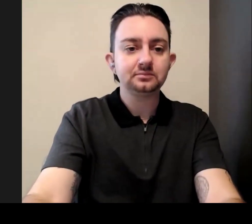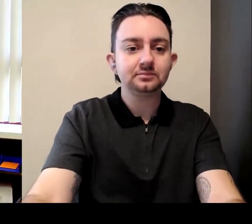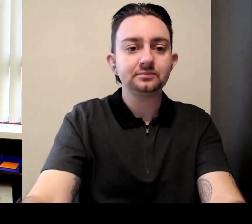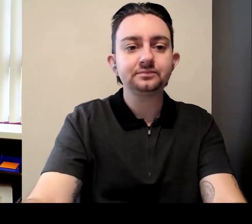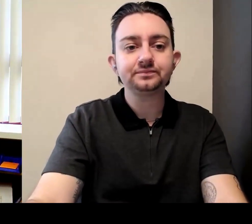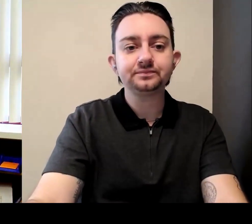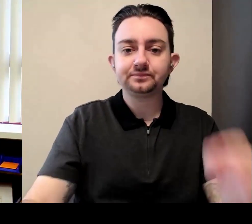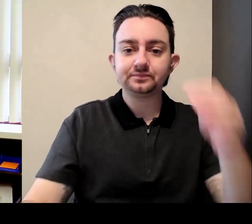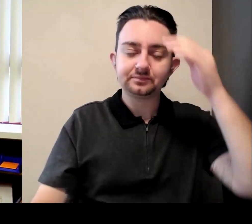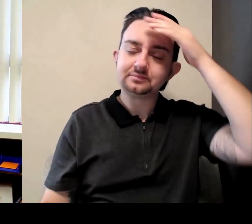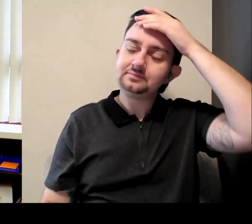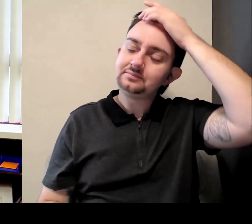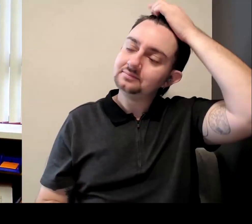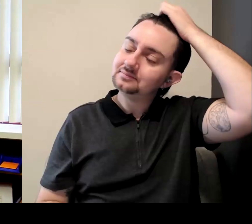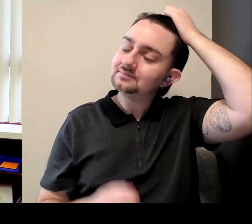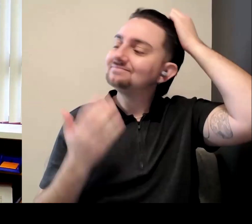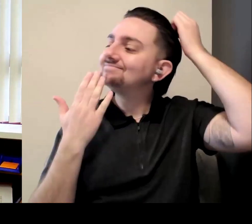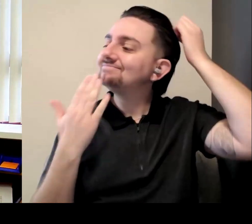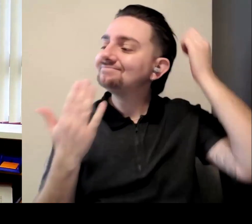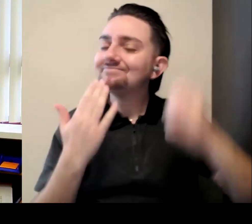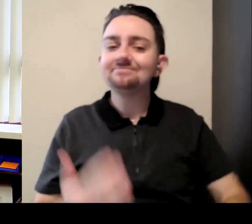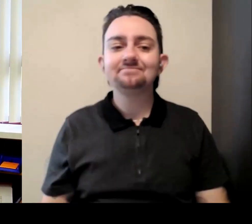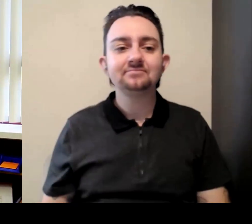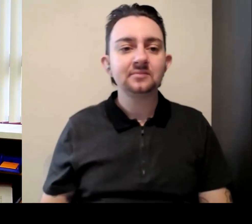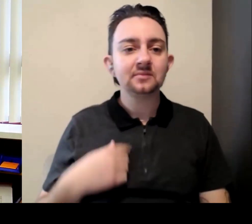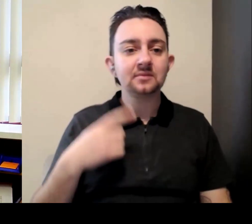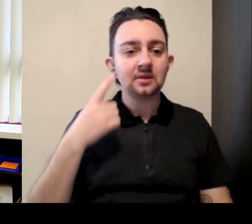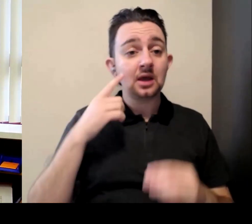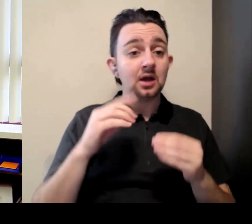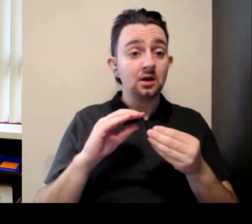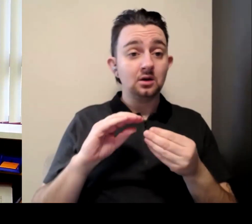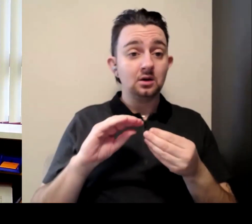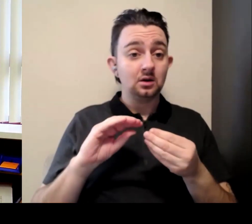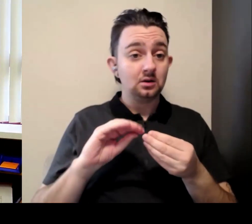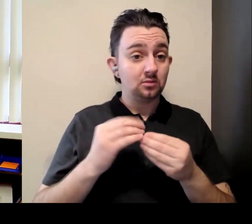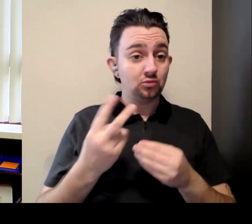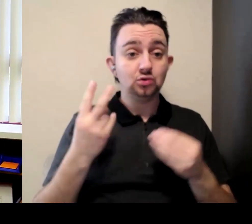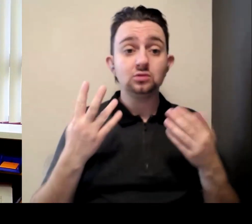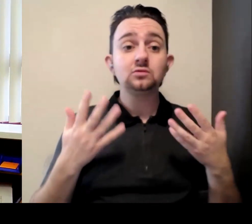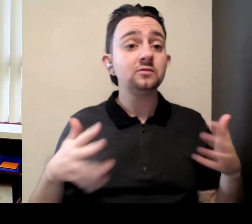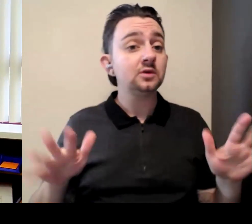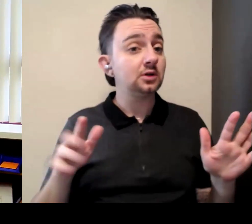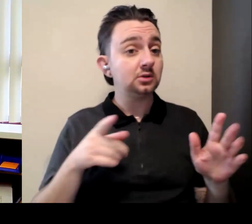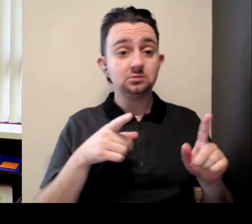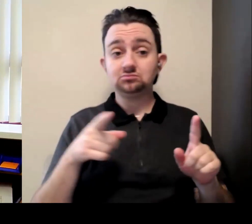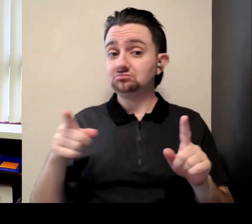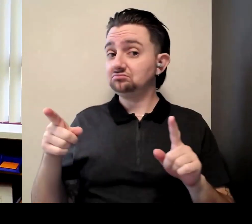All right. I think that's it for question two, unless anyone else had something to add, then we'll move on.